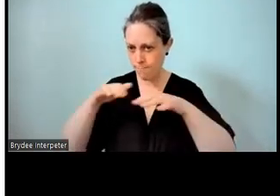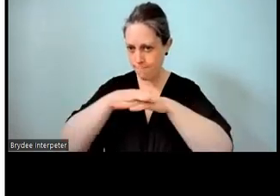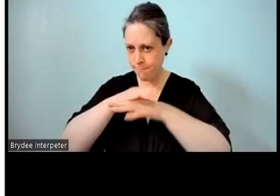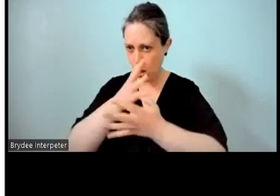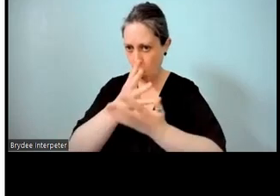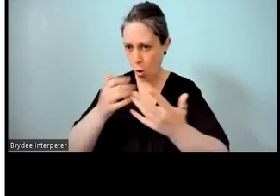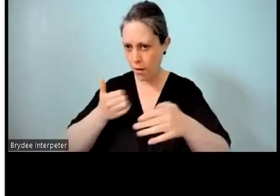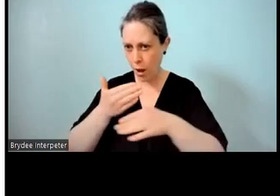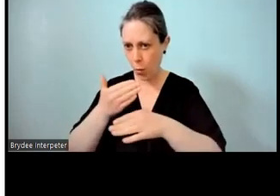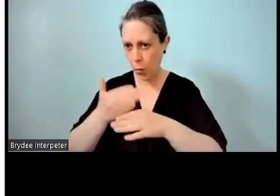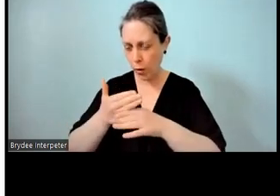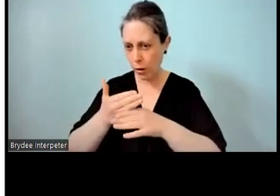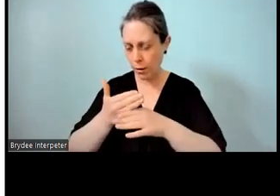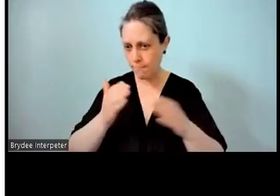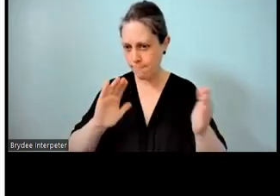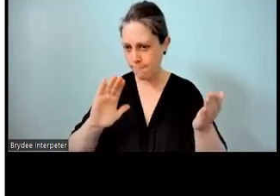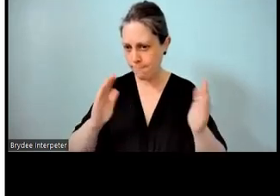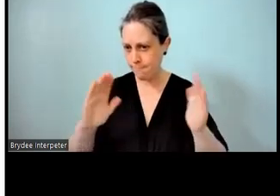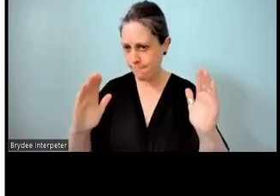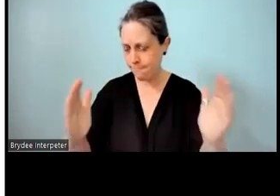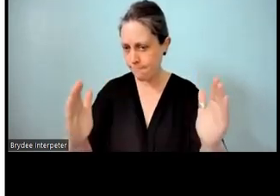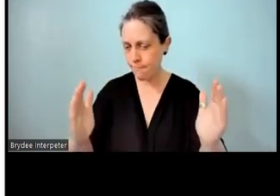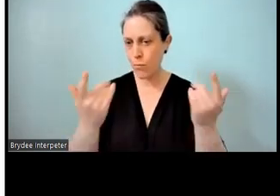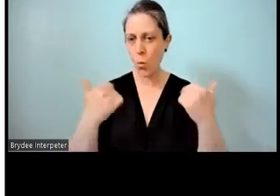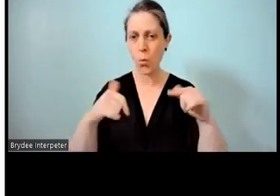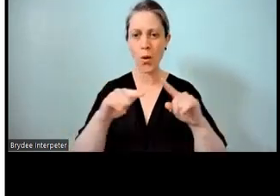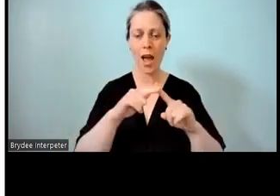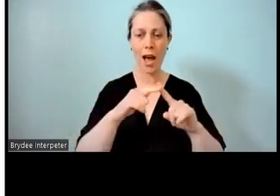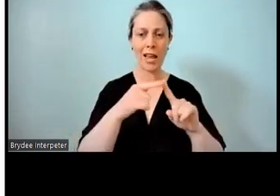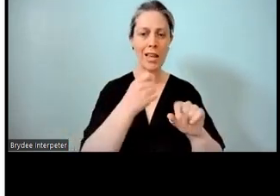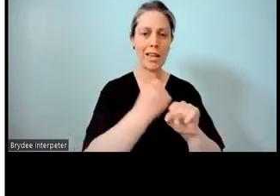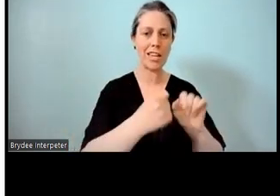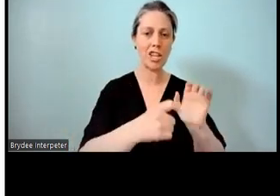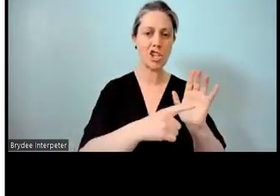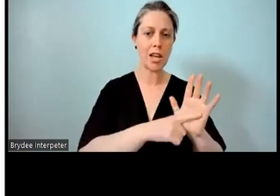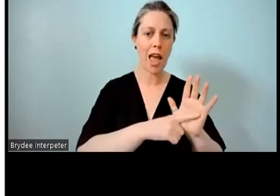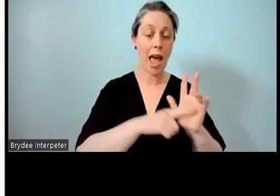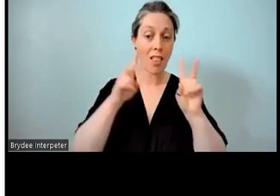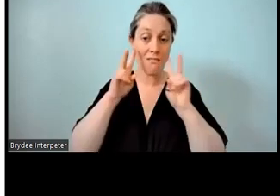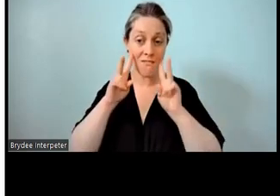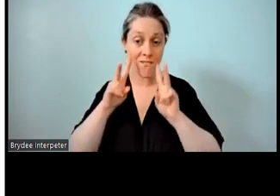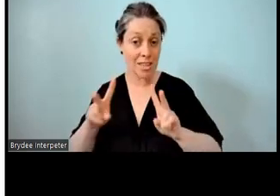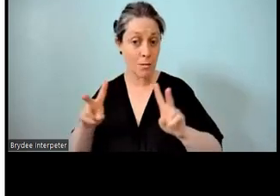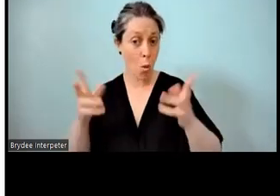and identify where those EGL principles are visible through this current work.